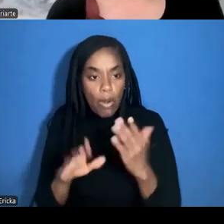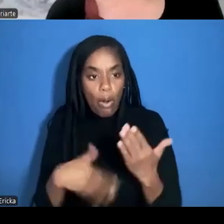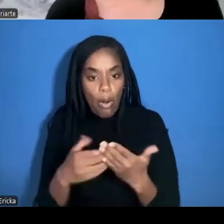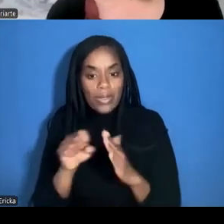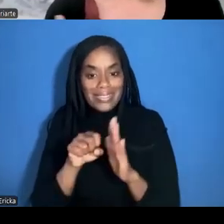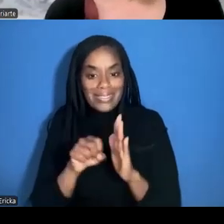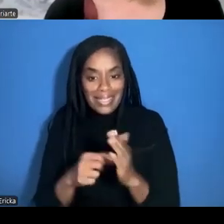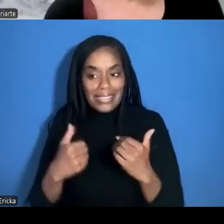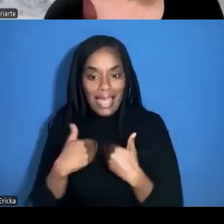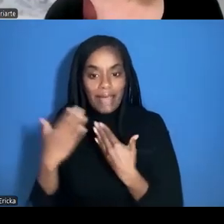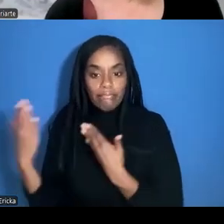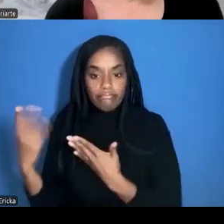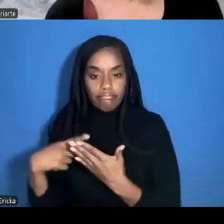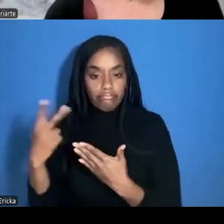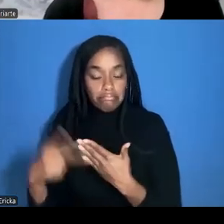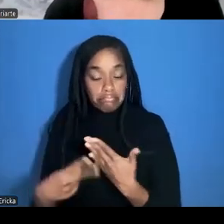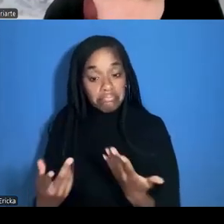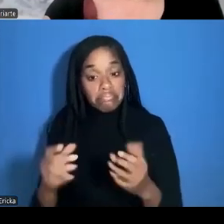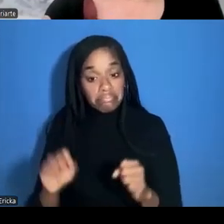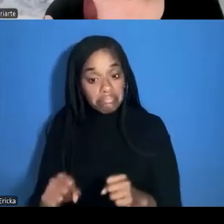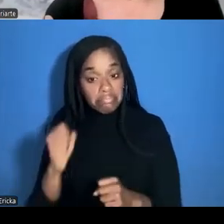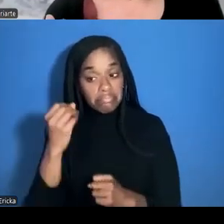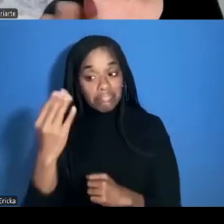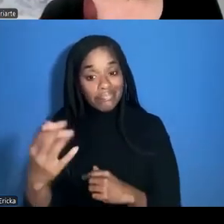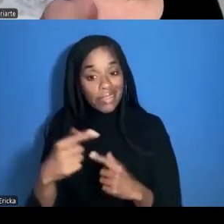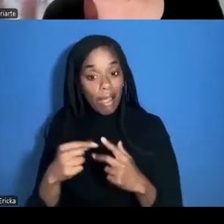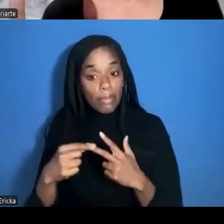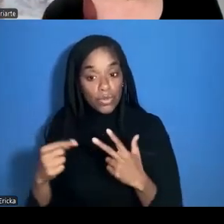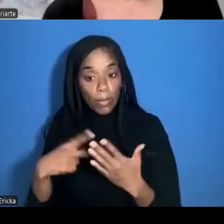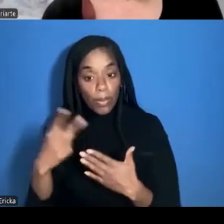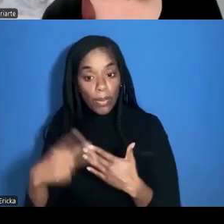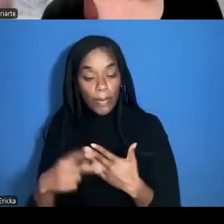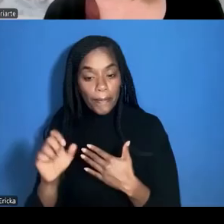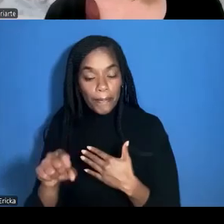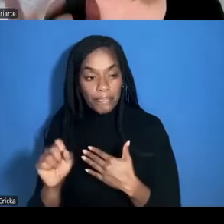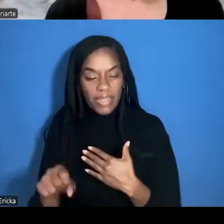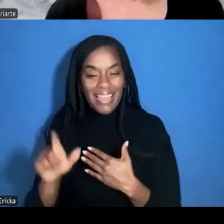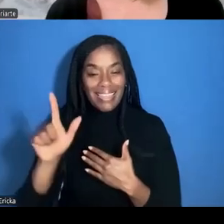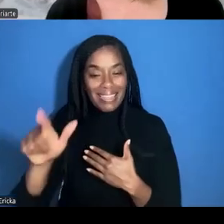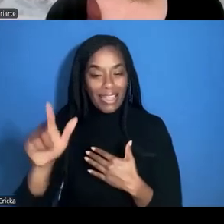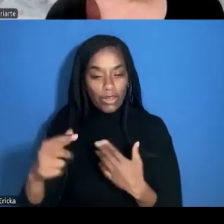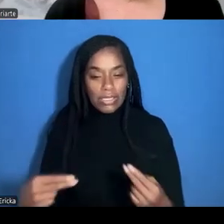It's optional. So, in a later slide, you're going to see a little bit about,